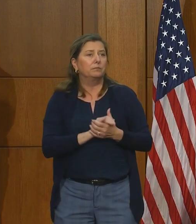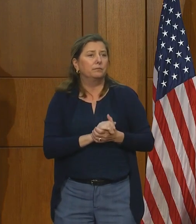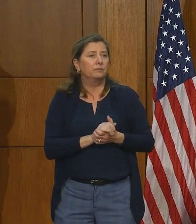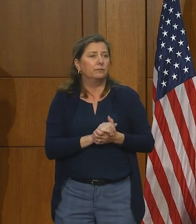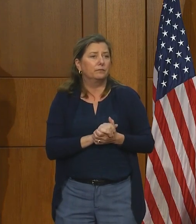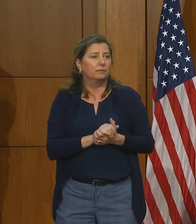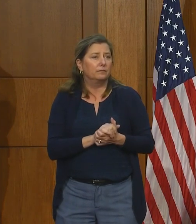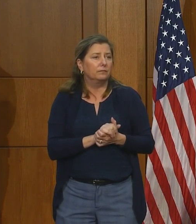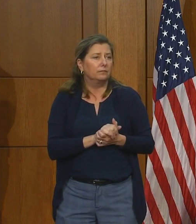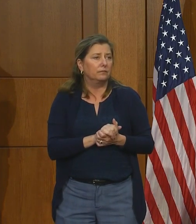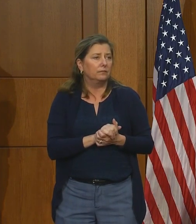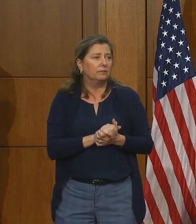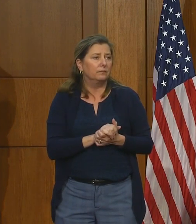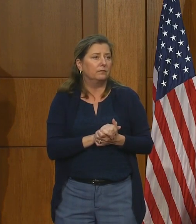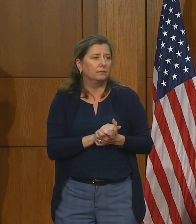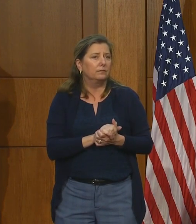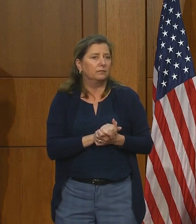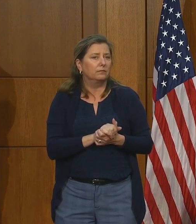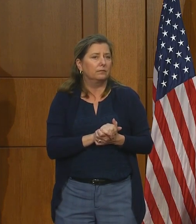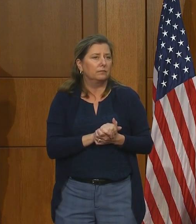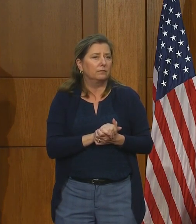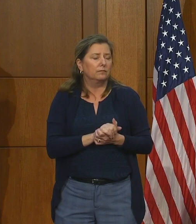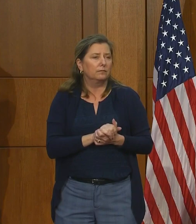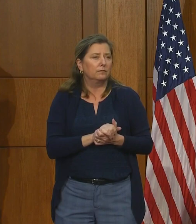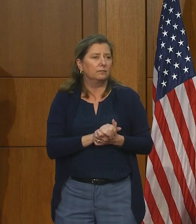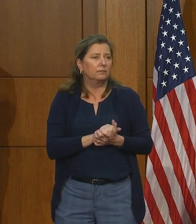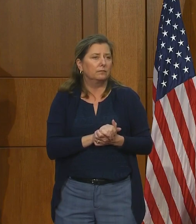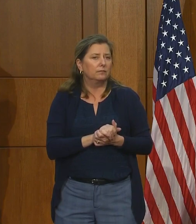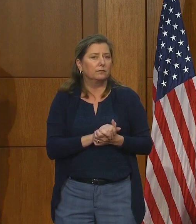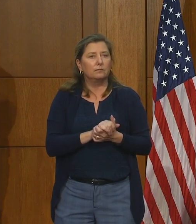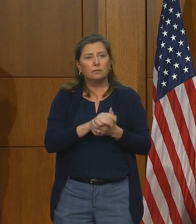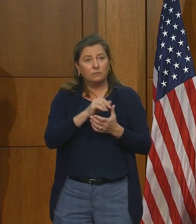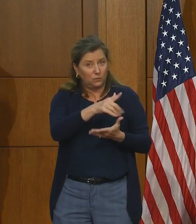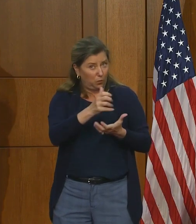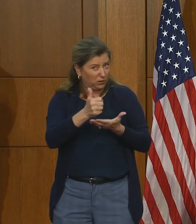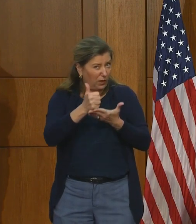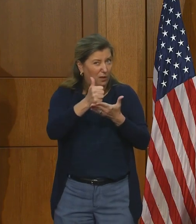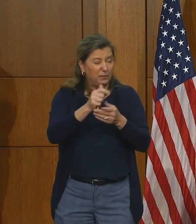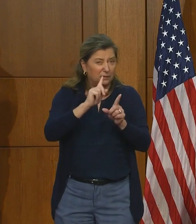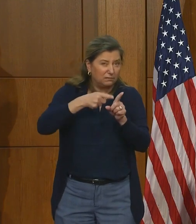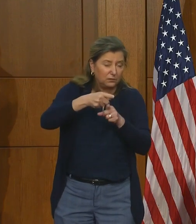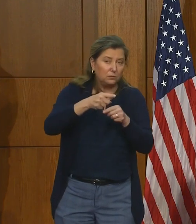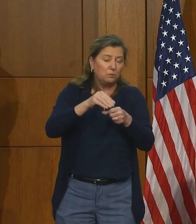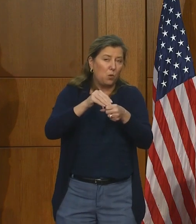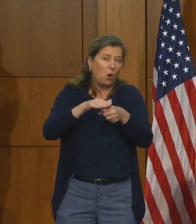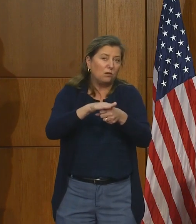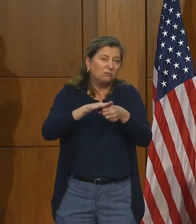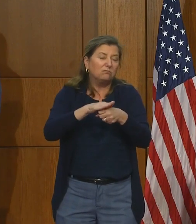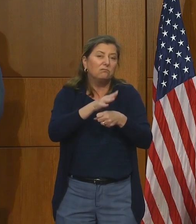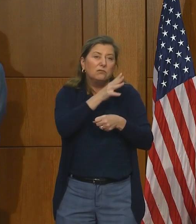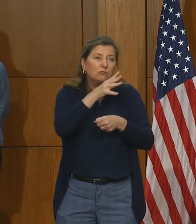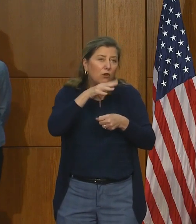SPEAK TO WHETHER THE WHETHER THE YOUR OFFICES DISINTERESTED